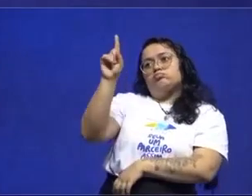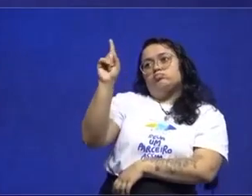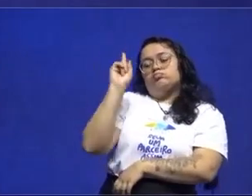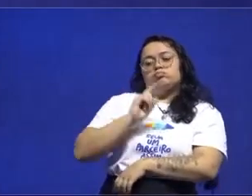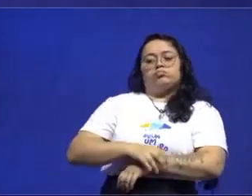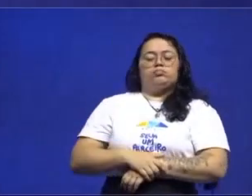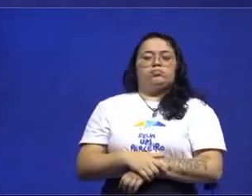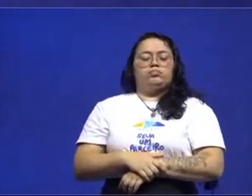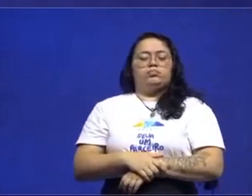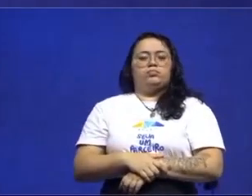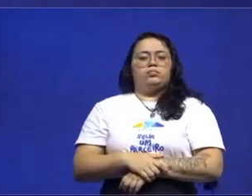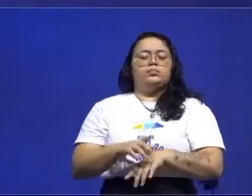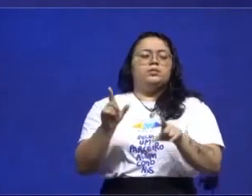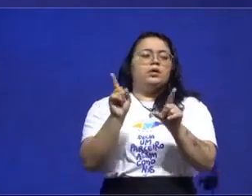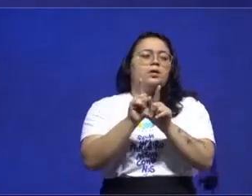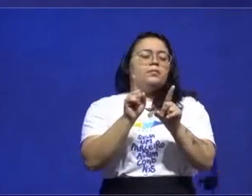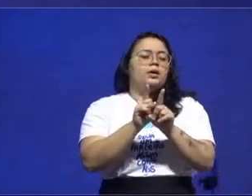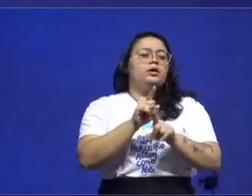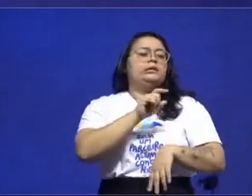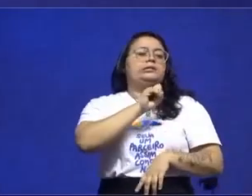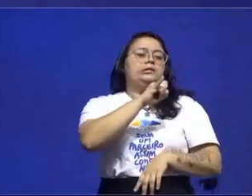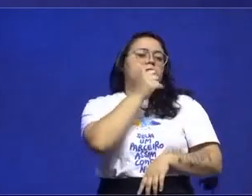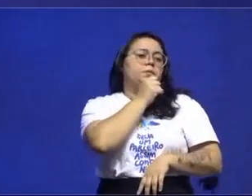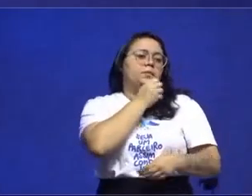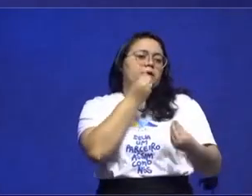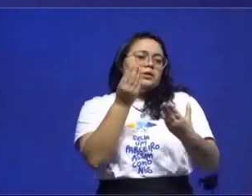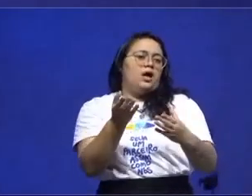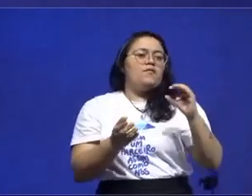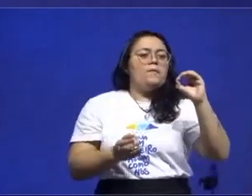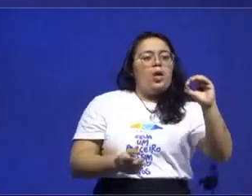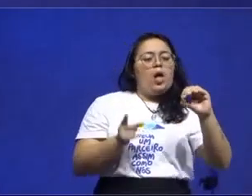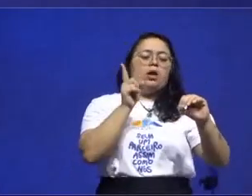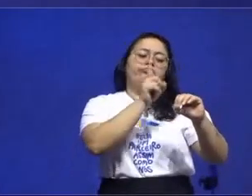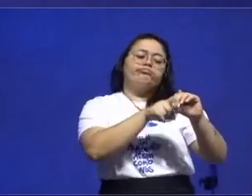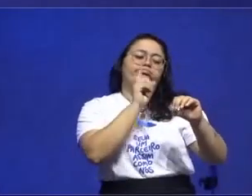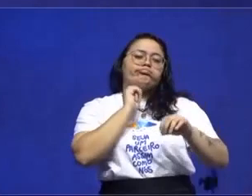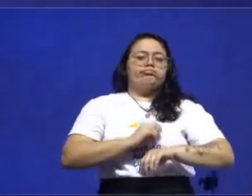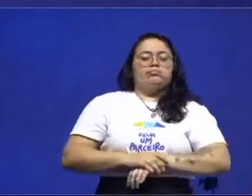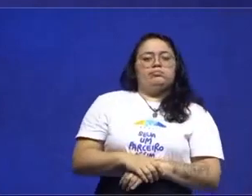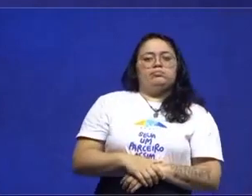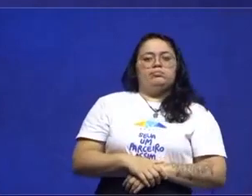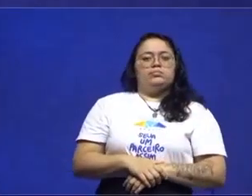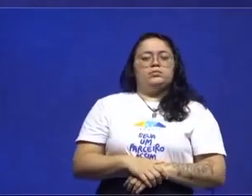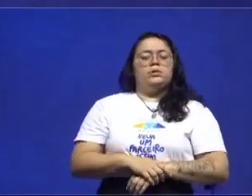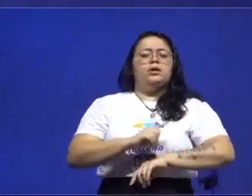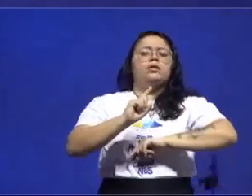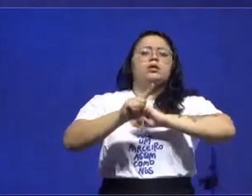that way if the mother offered a ball the same way when he arrived at the office she showed me